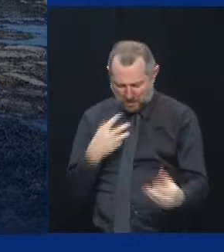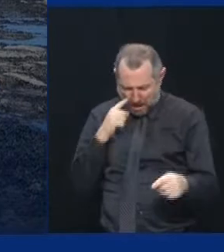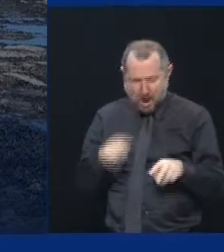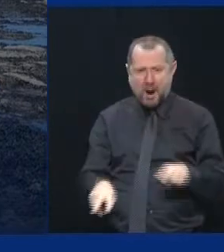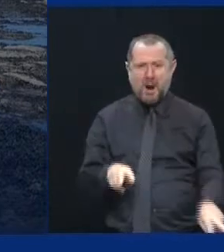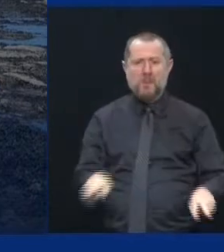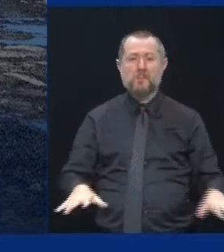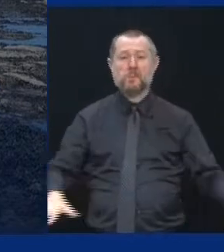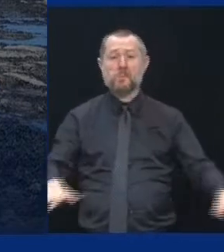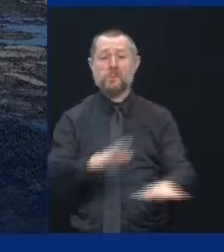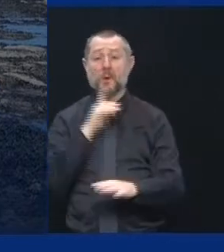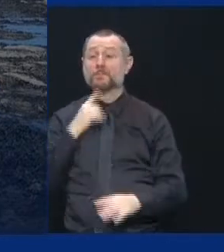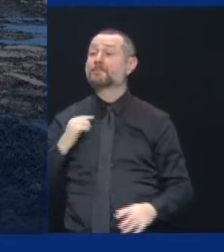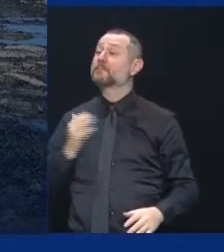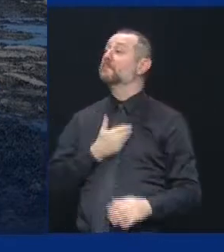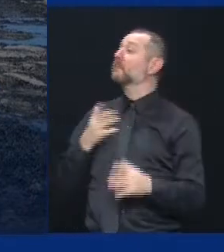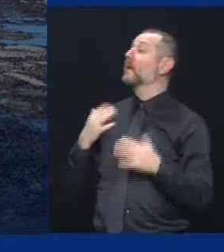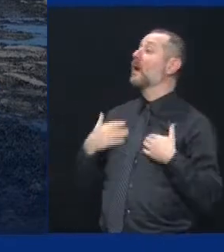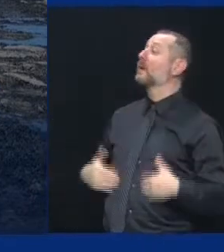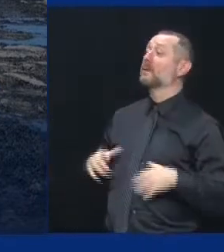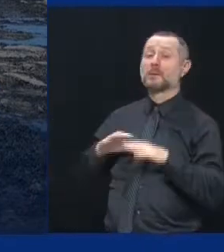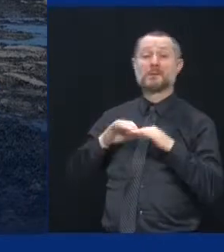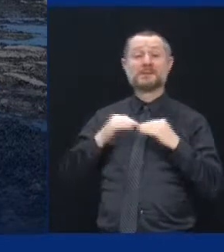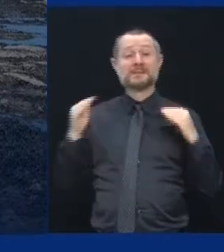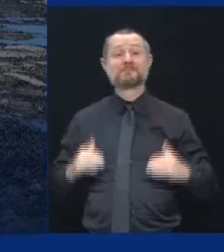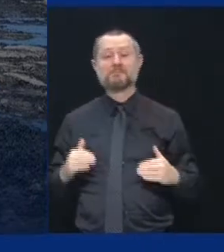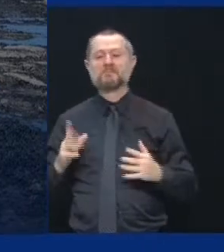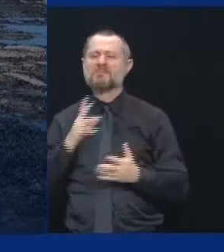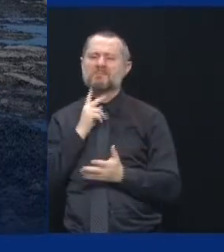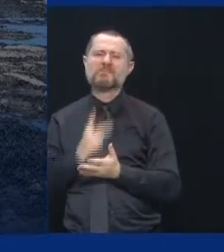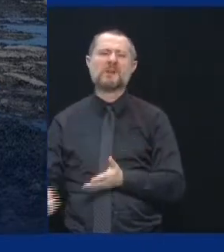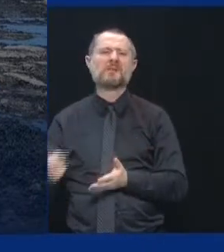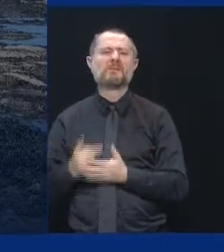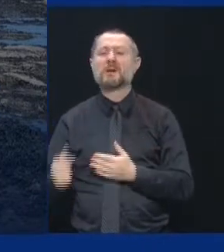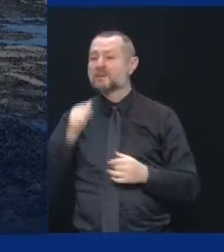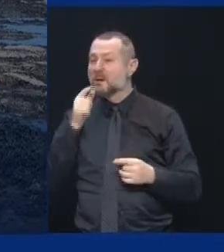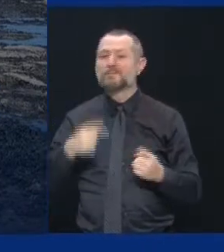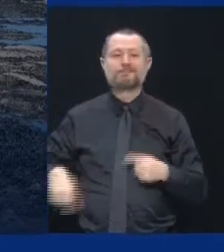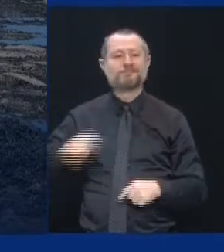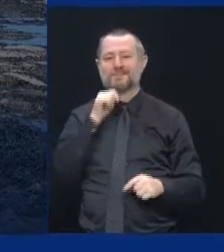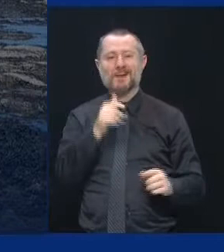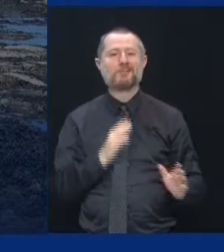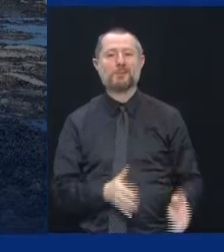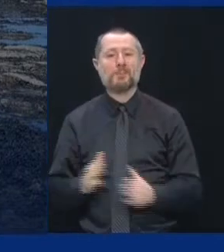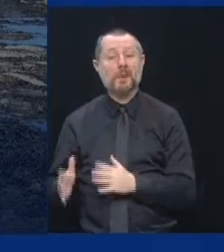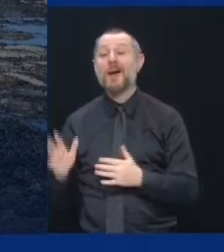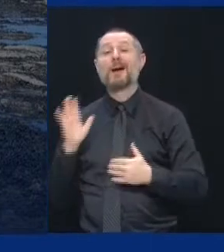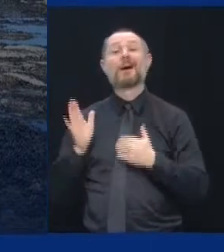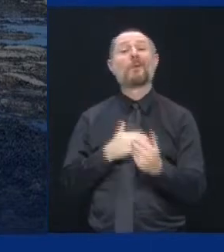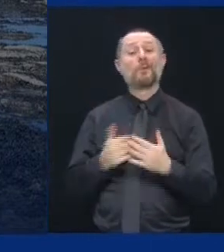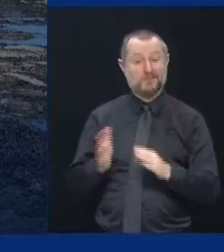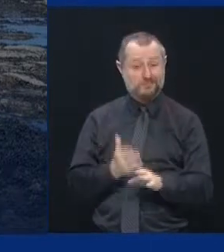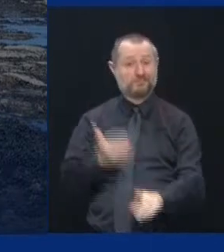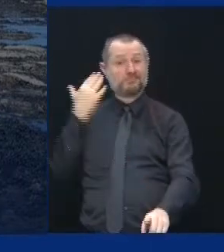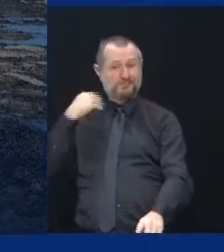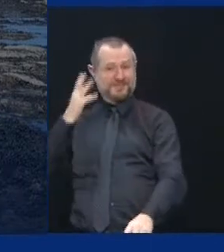SURFACE. IT EXPOSED THE FAILURES OF THE PUBLIC HEALTH SYSTEM THAT WERE